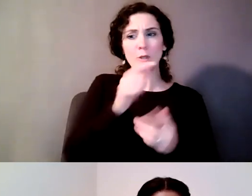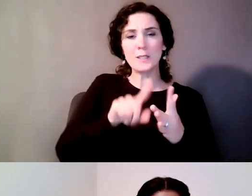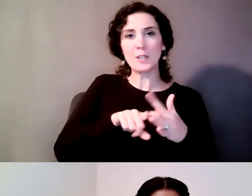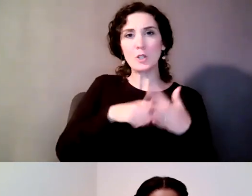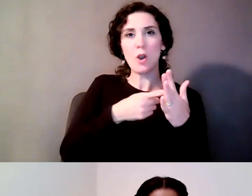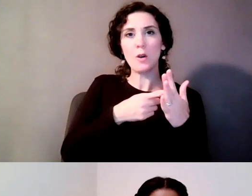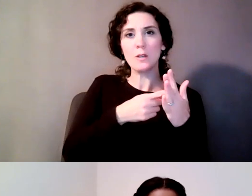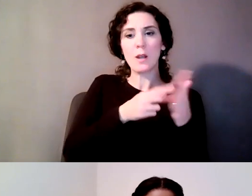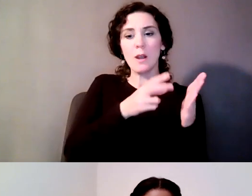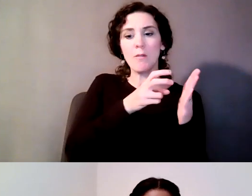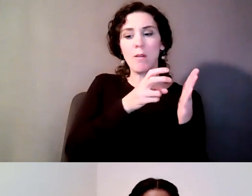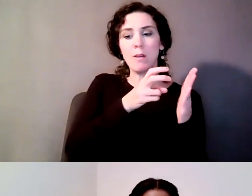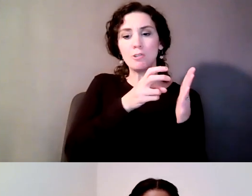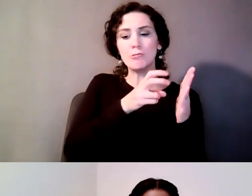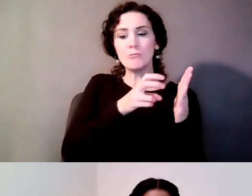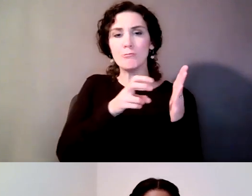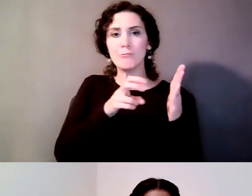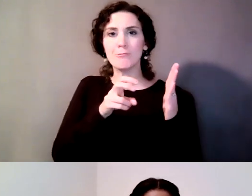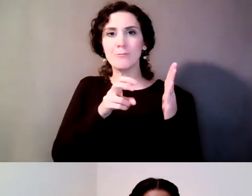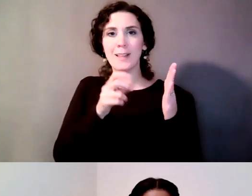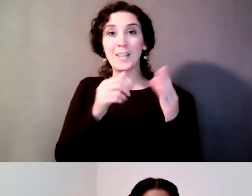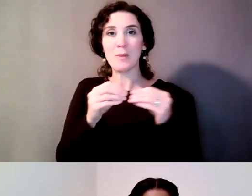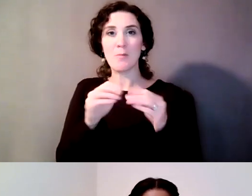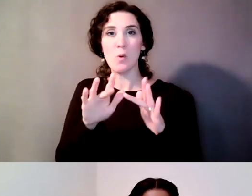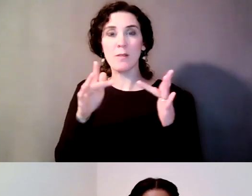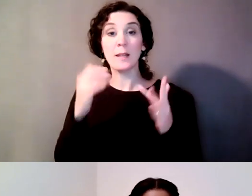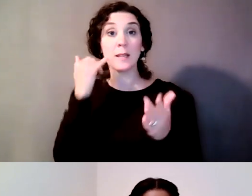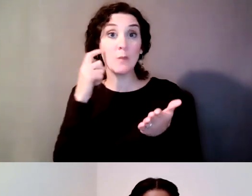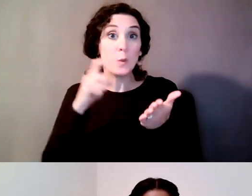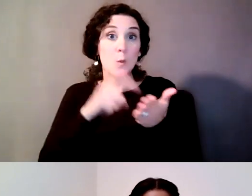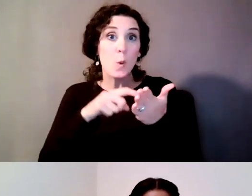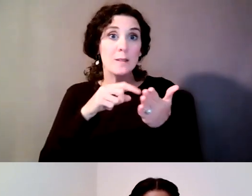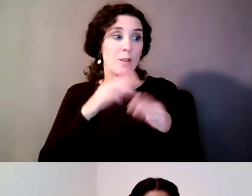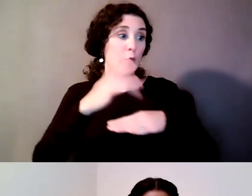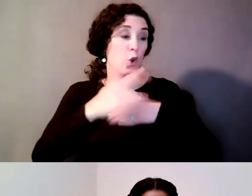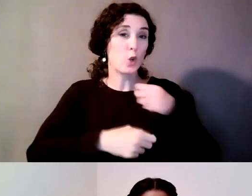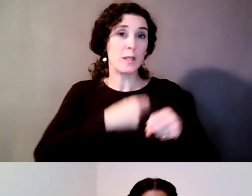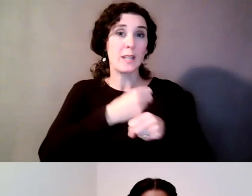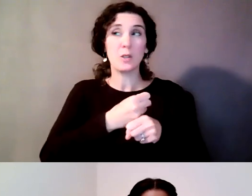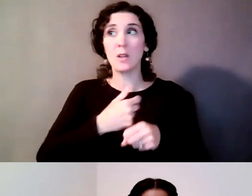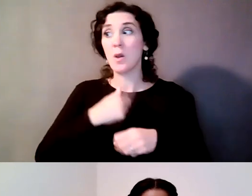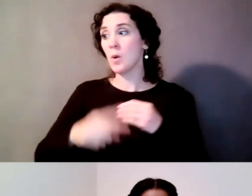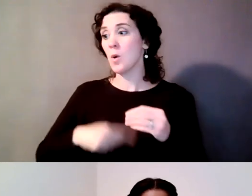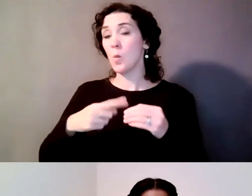a little lighter, and if you look at the years, when I started at Starbucks, houseplant was